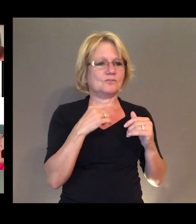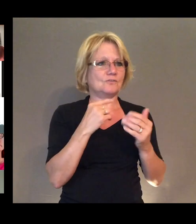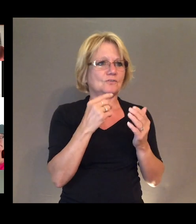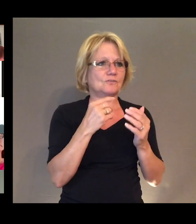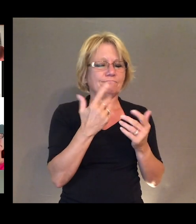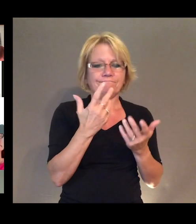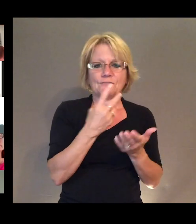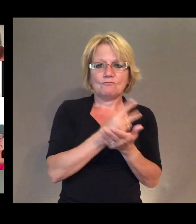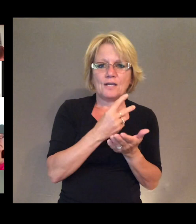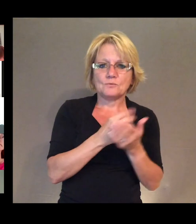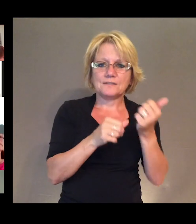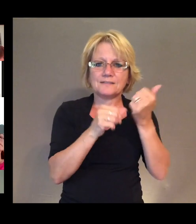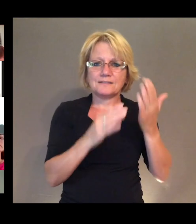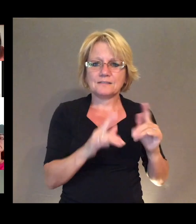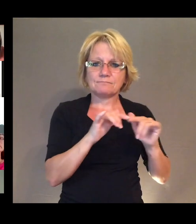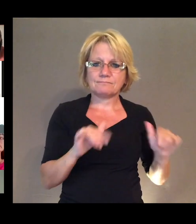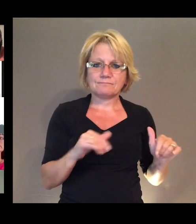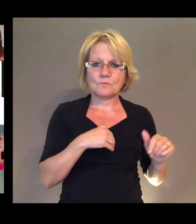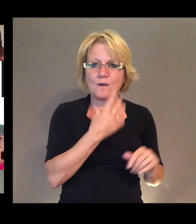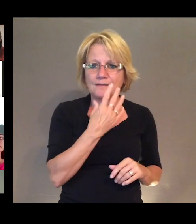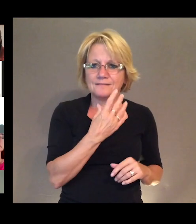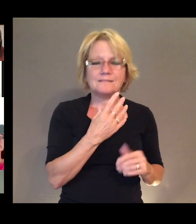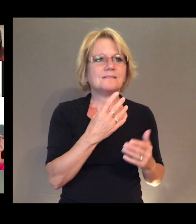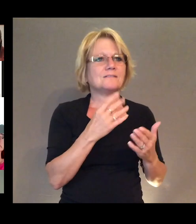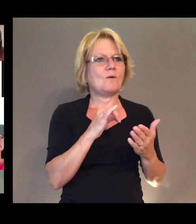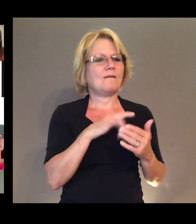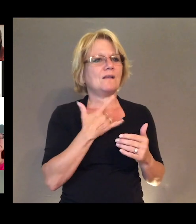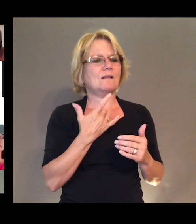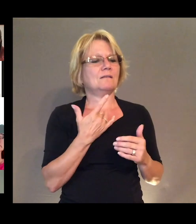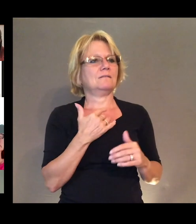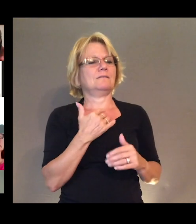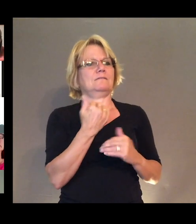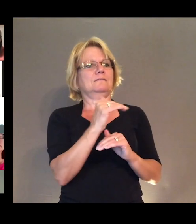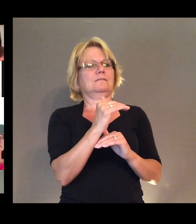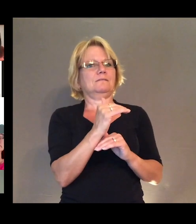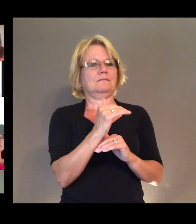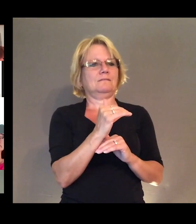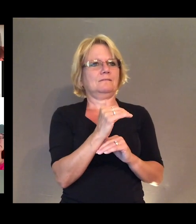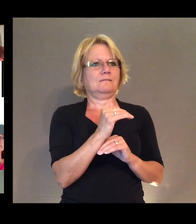So I think in some ways that kind of hindered me because I really didn't have anyone that I felt comfortable going to and talking to